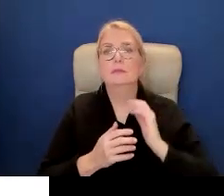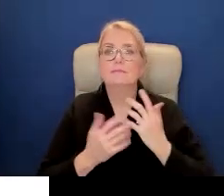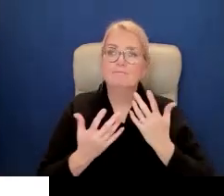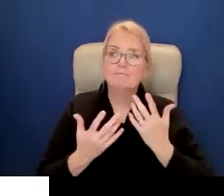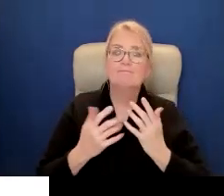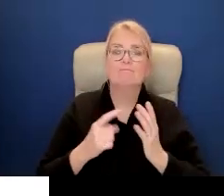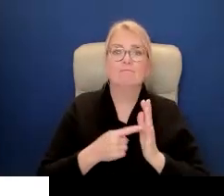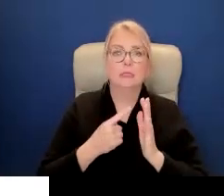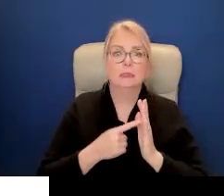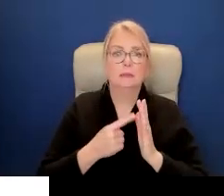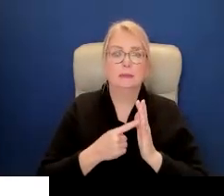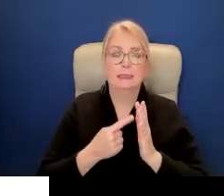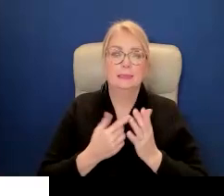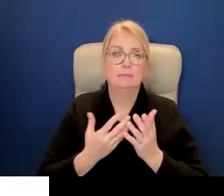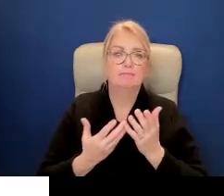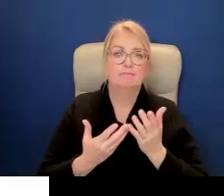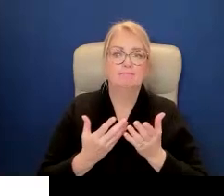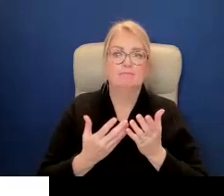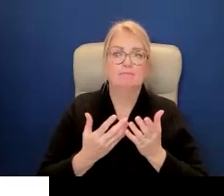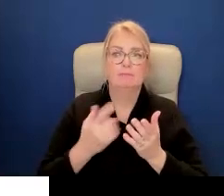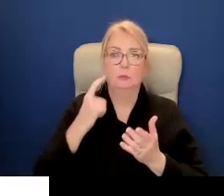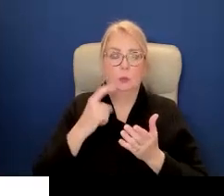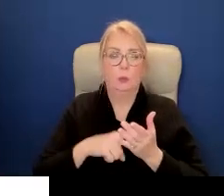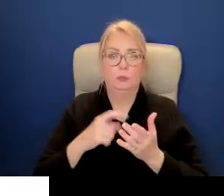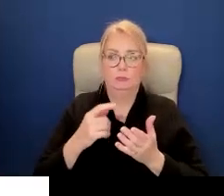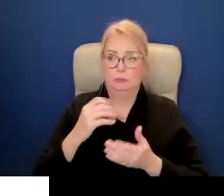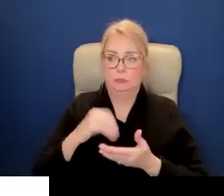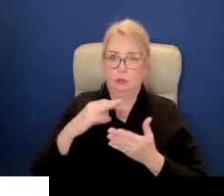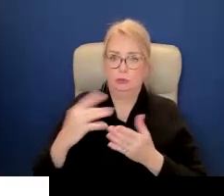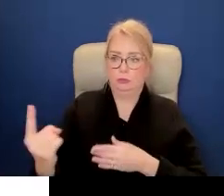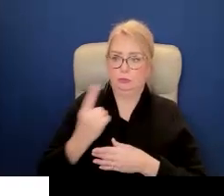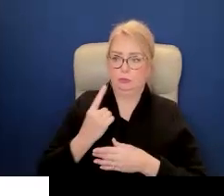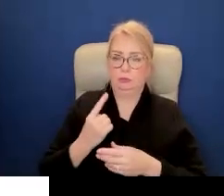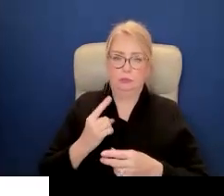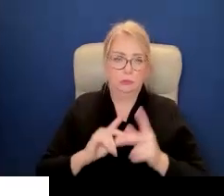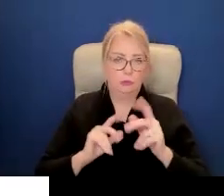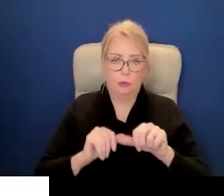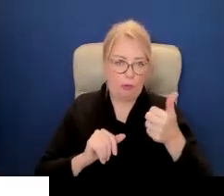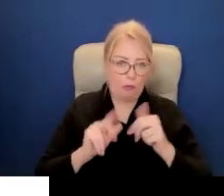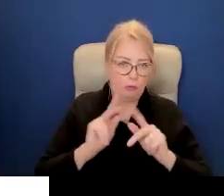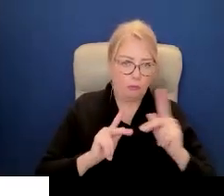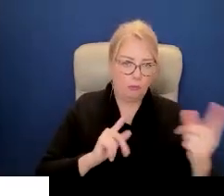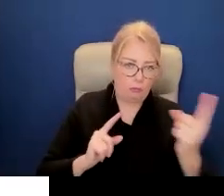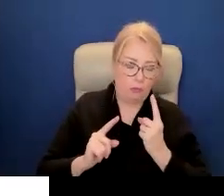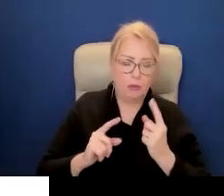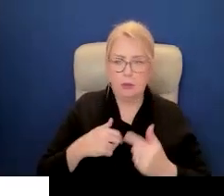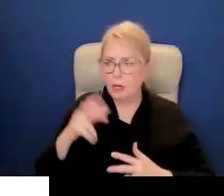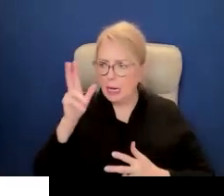you might be seeing students come to you or people come to you saying, you know, I've been hearing this. What do I do?